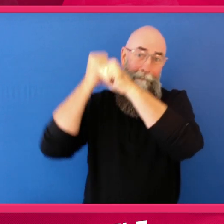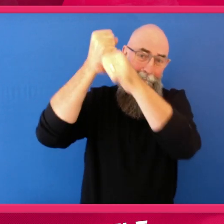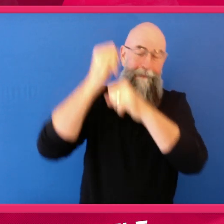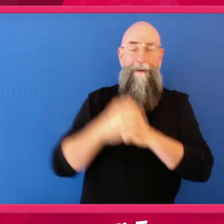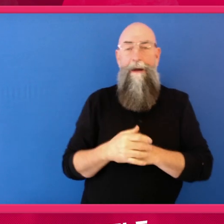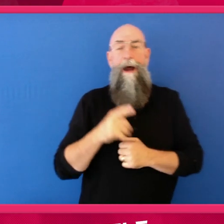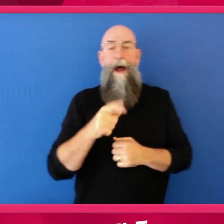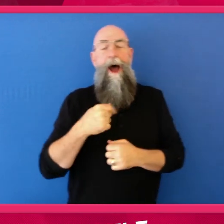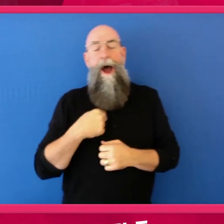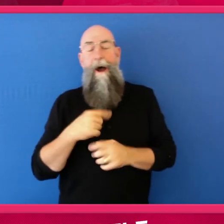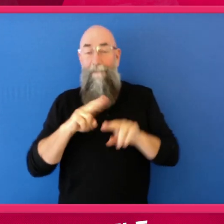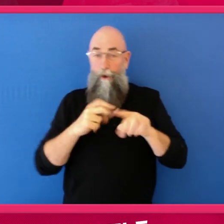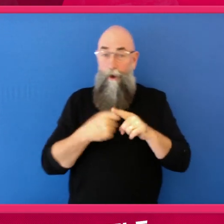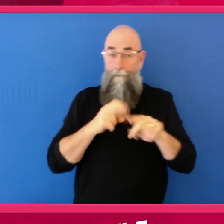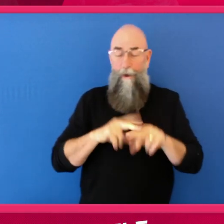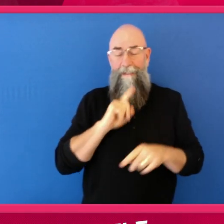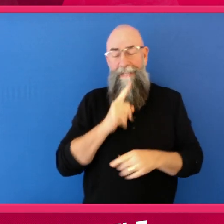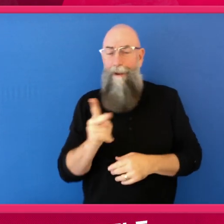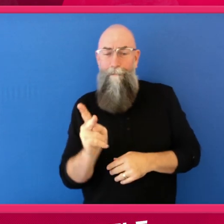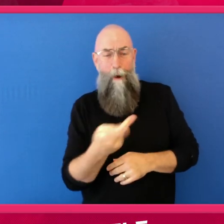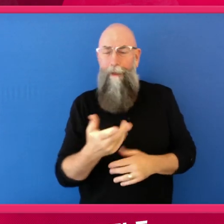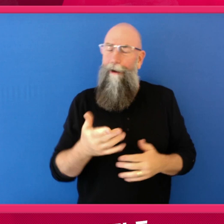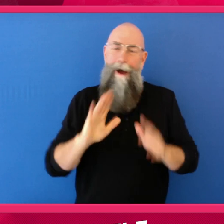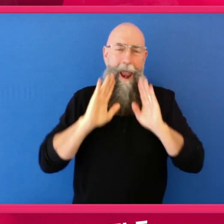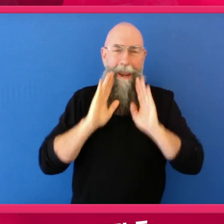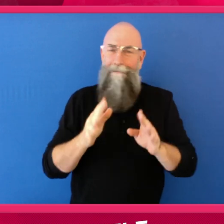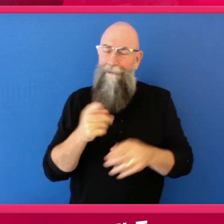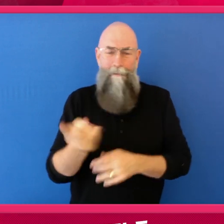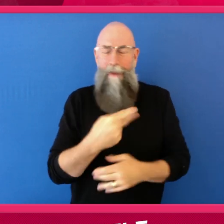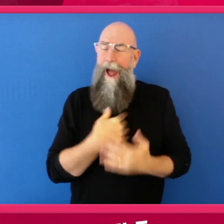you did, I love who you are, the way you speak about the Paralympic family. I'm just so happy